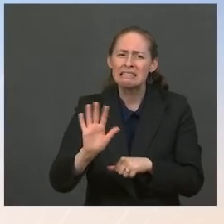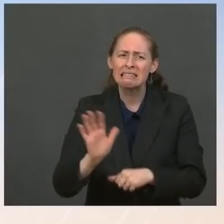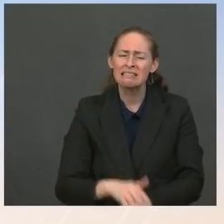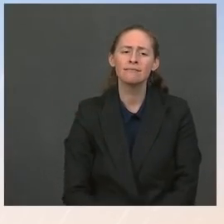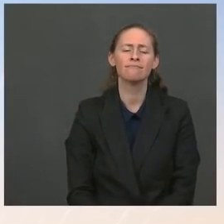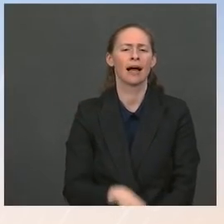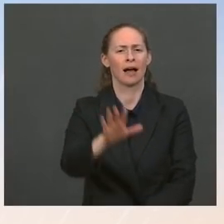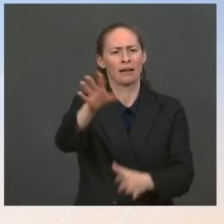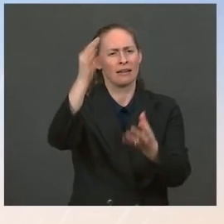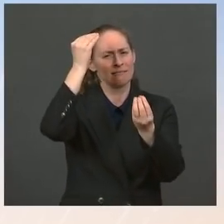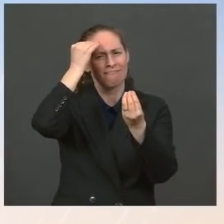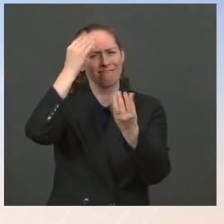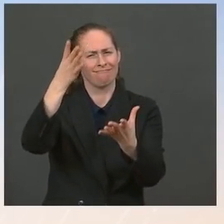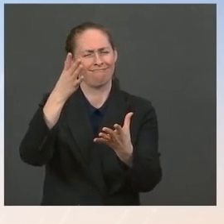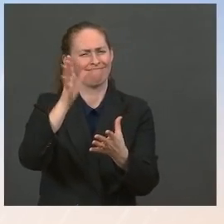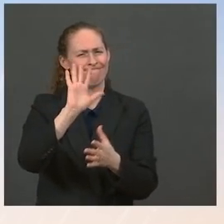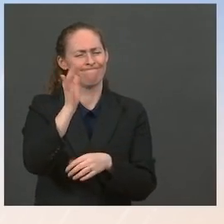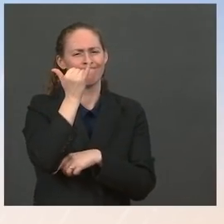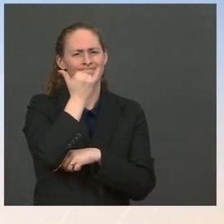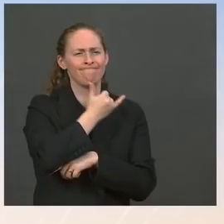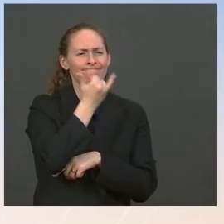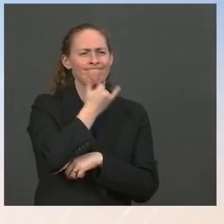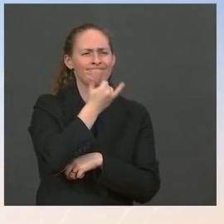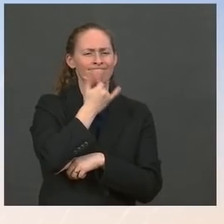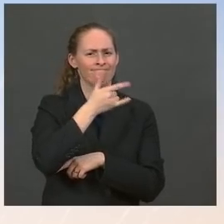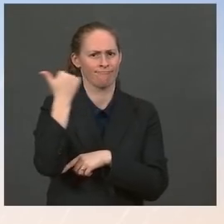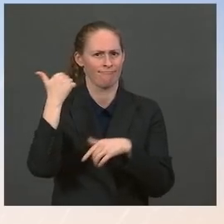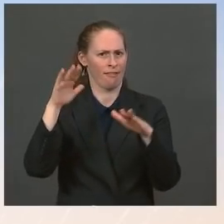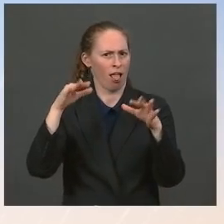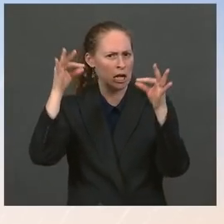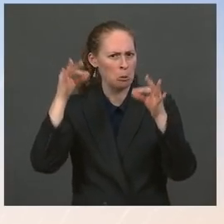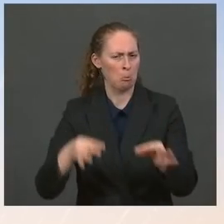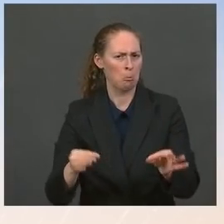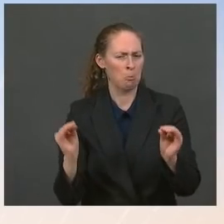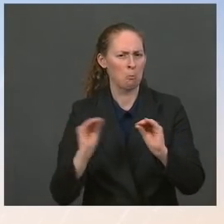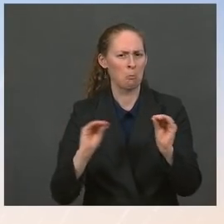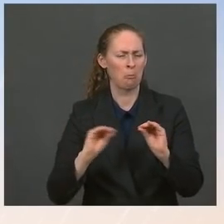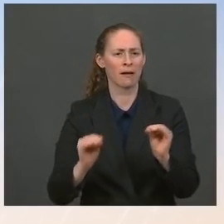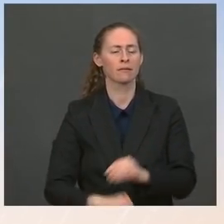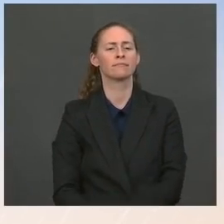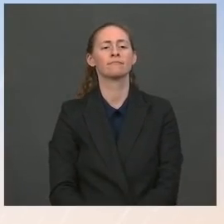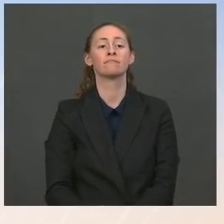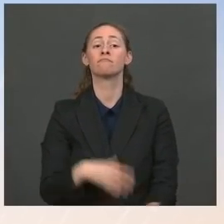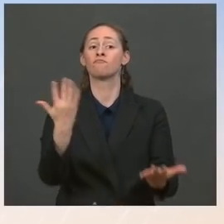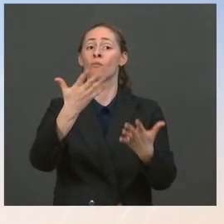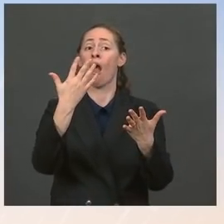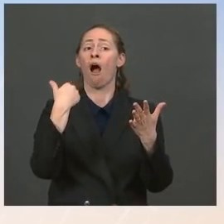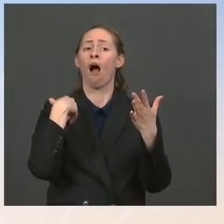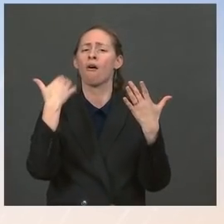has been made, again, is not accurate. But what I will say is -- I'll lay this out for you for a little bit here: